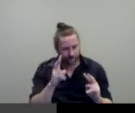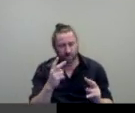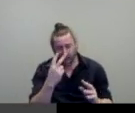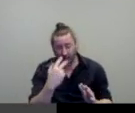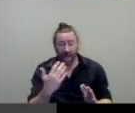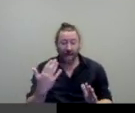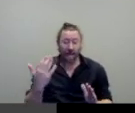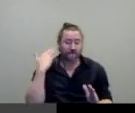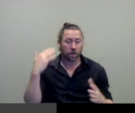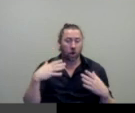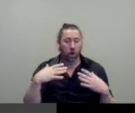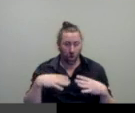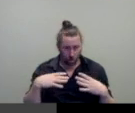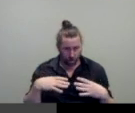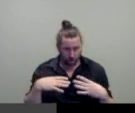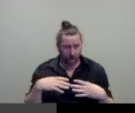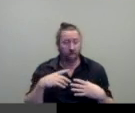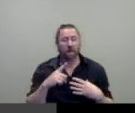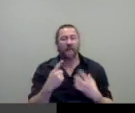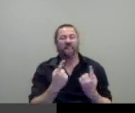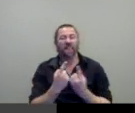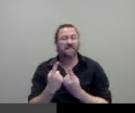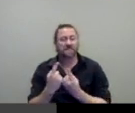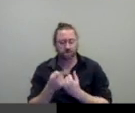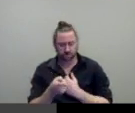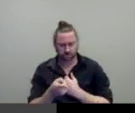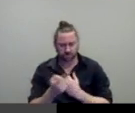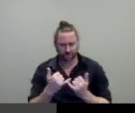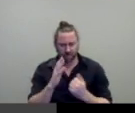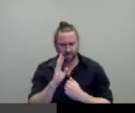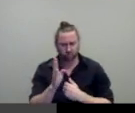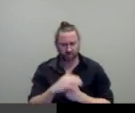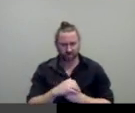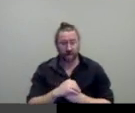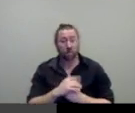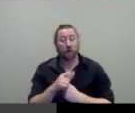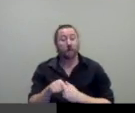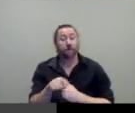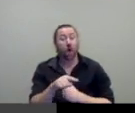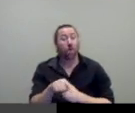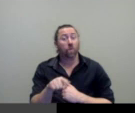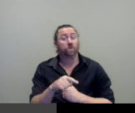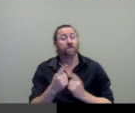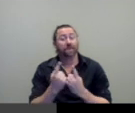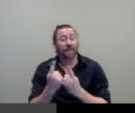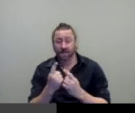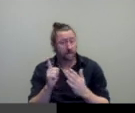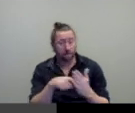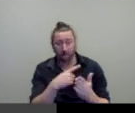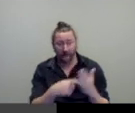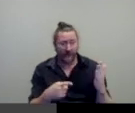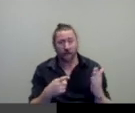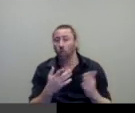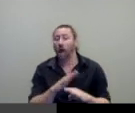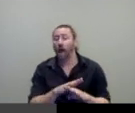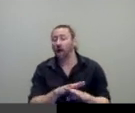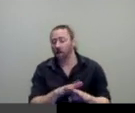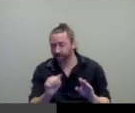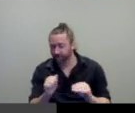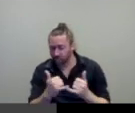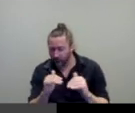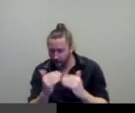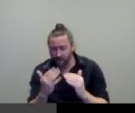with hyper hyper-contemporary objects that are either banned or restricted in Iran beneath her